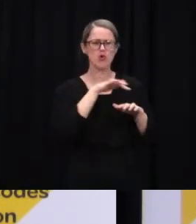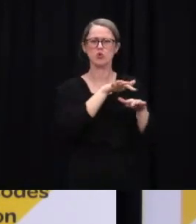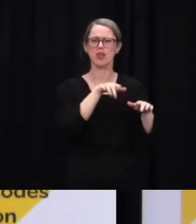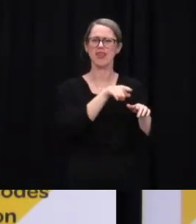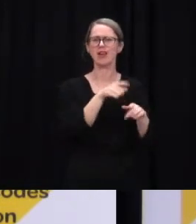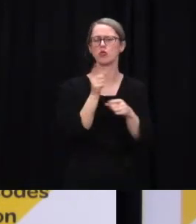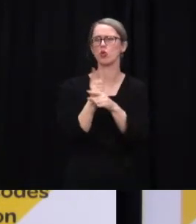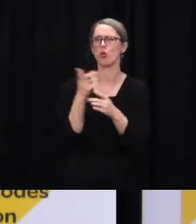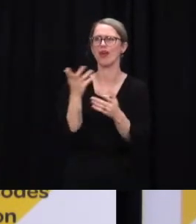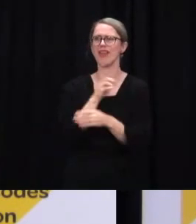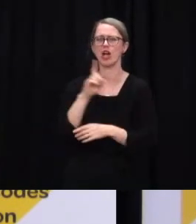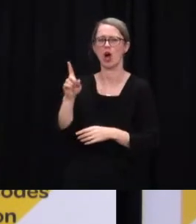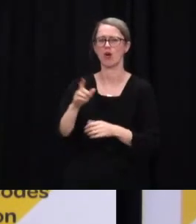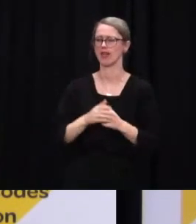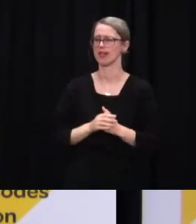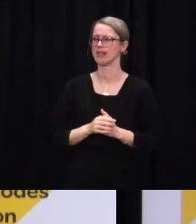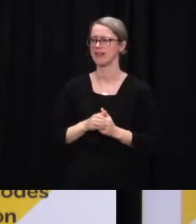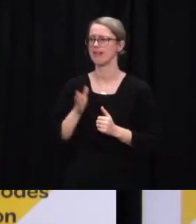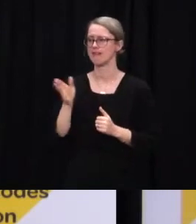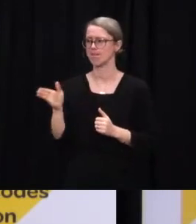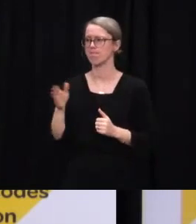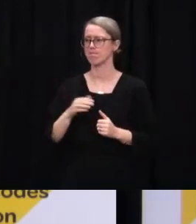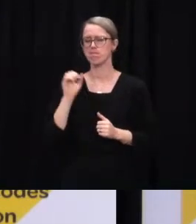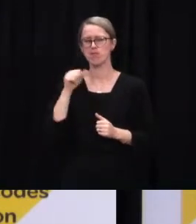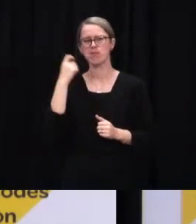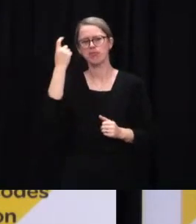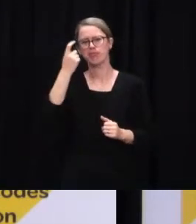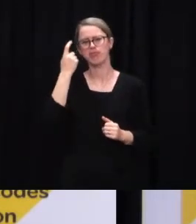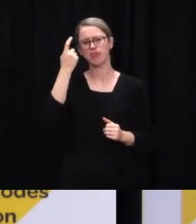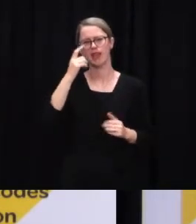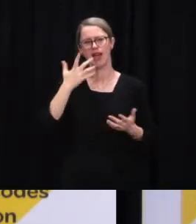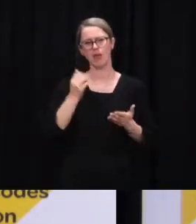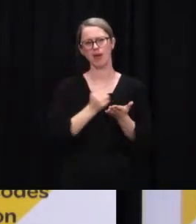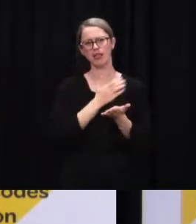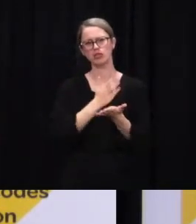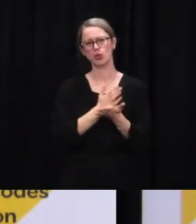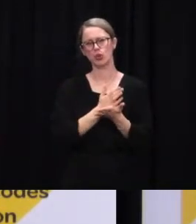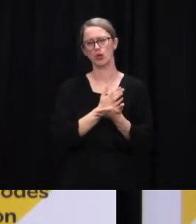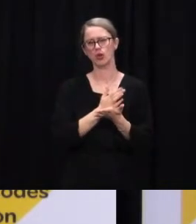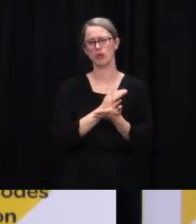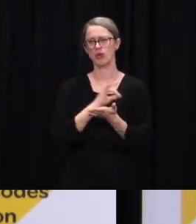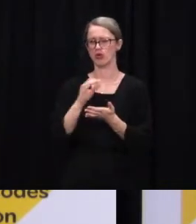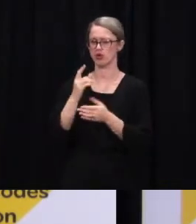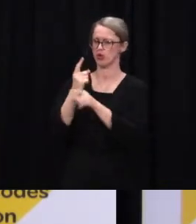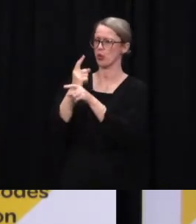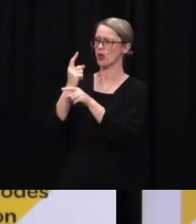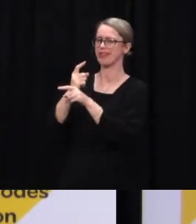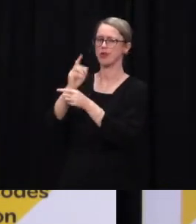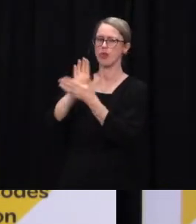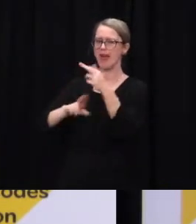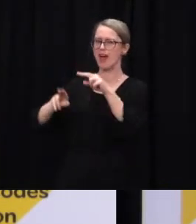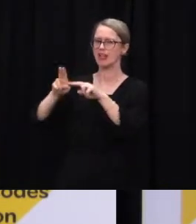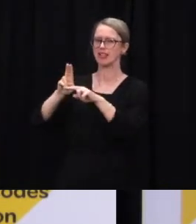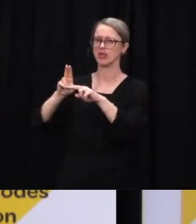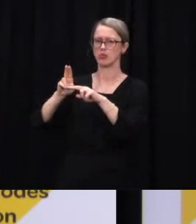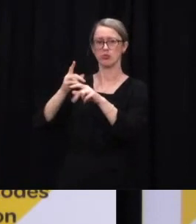extending the vaccination